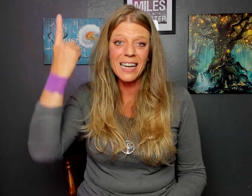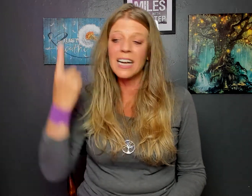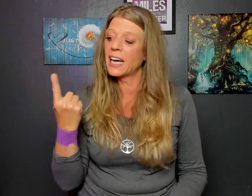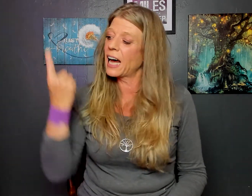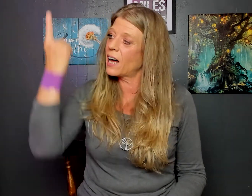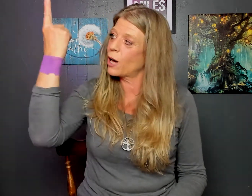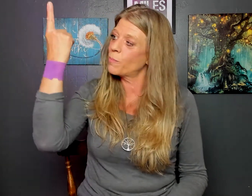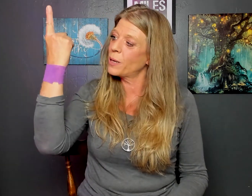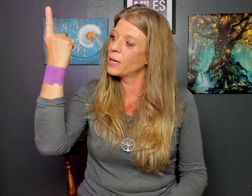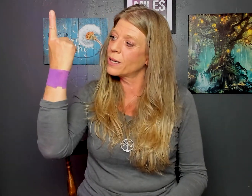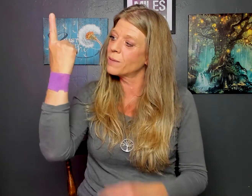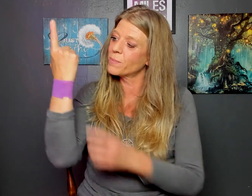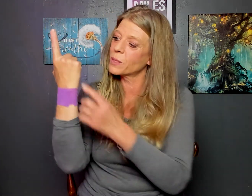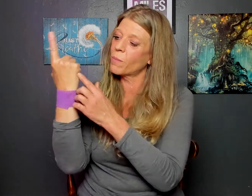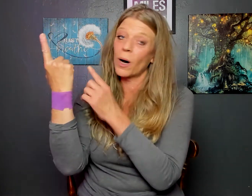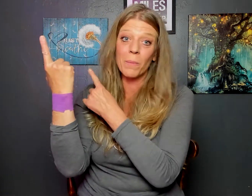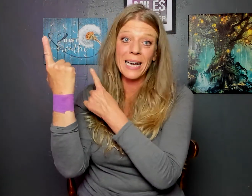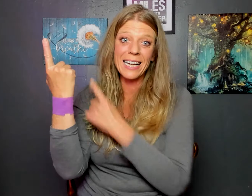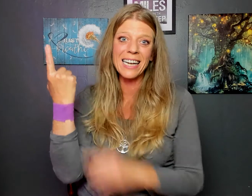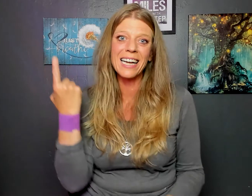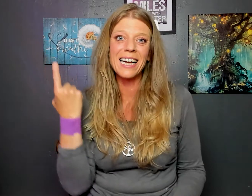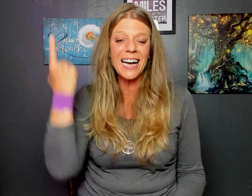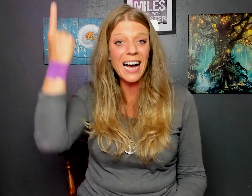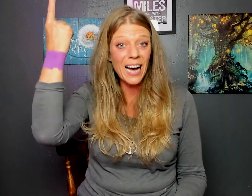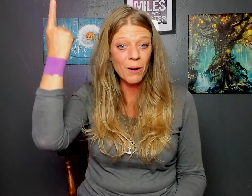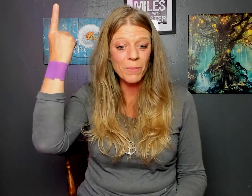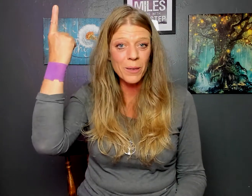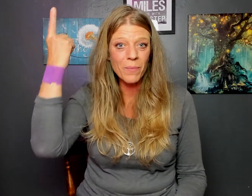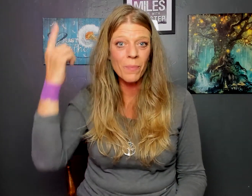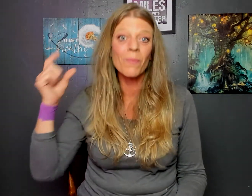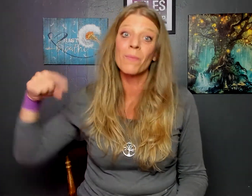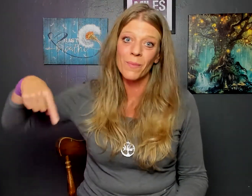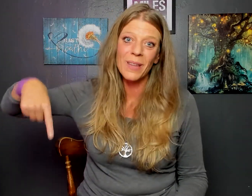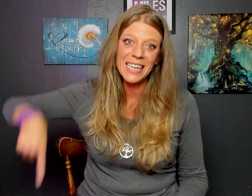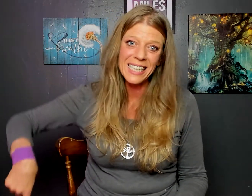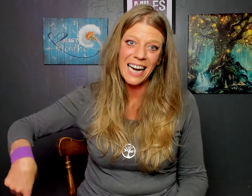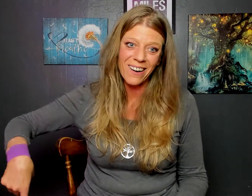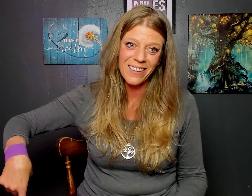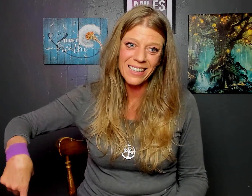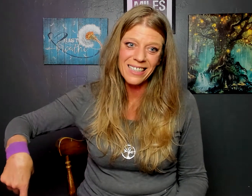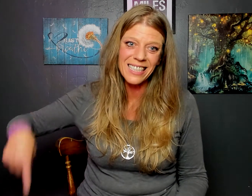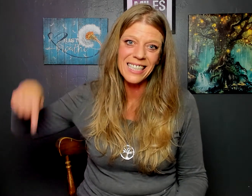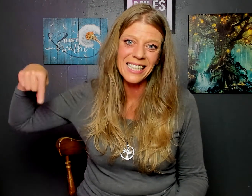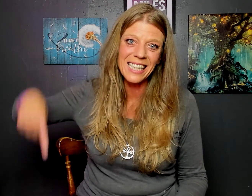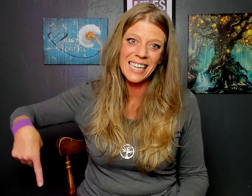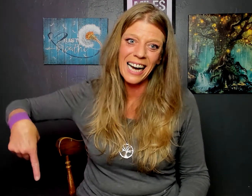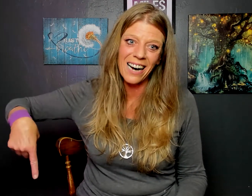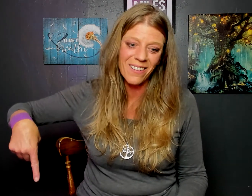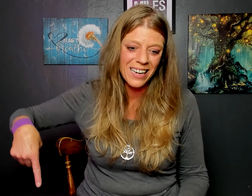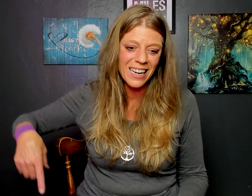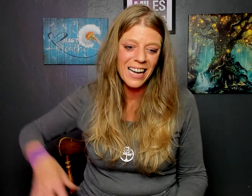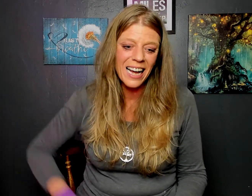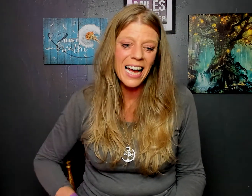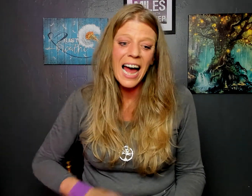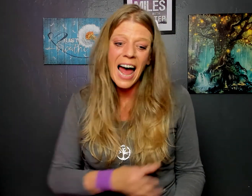UP, palm in. UP. DOWN. DOWN.